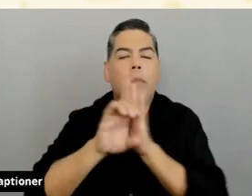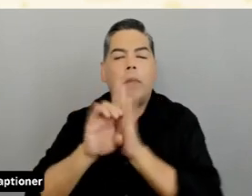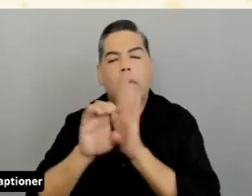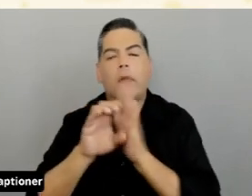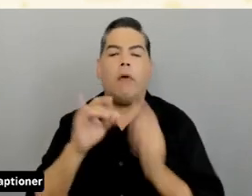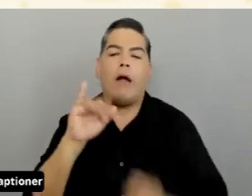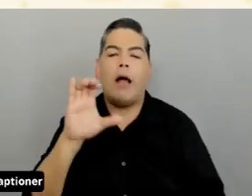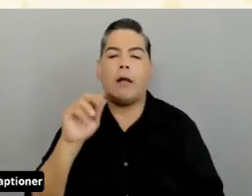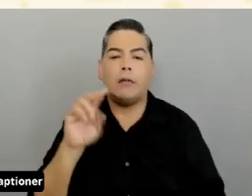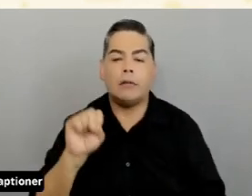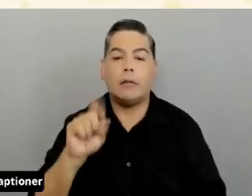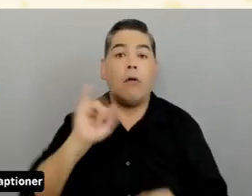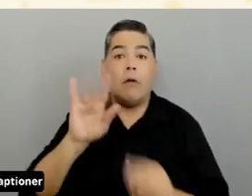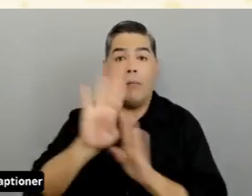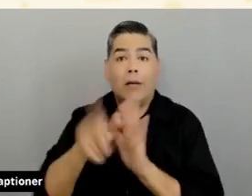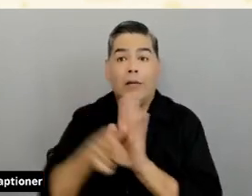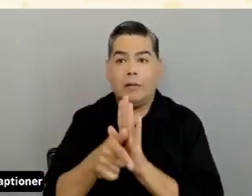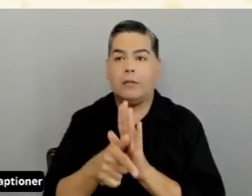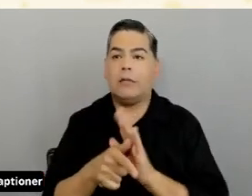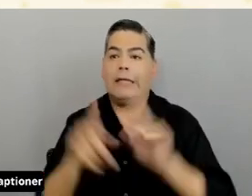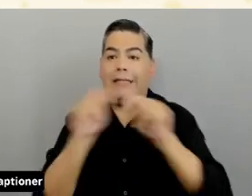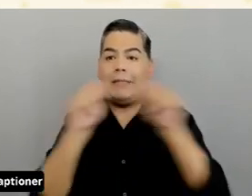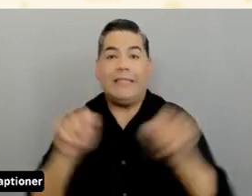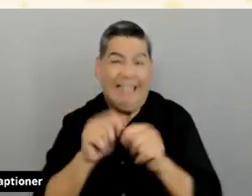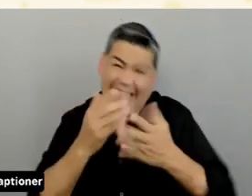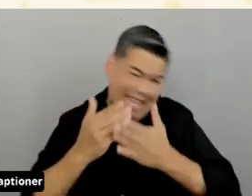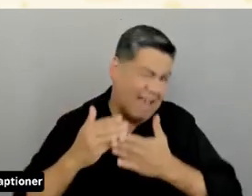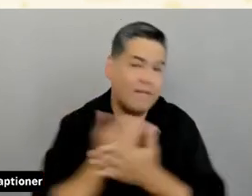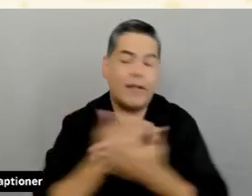backgrounds, templates, everything that can help you